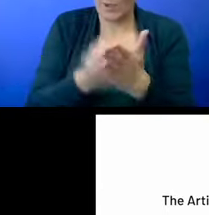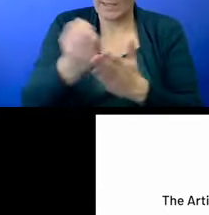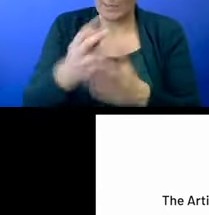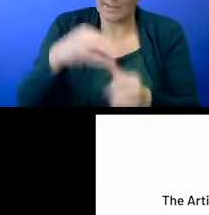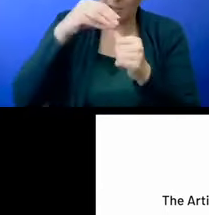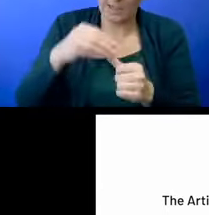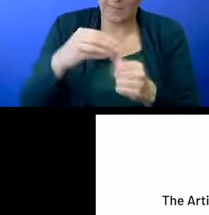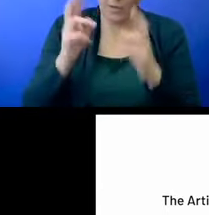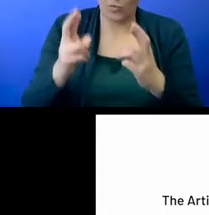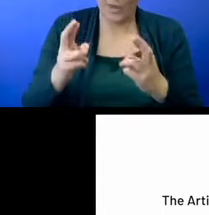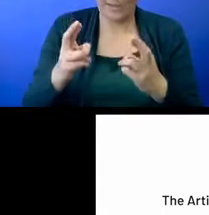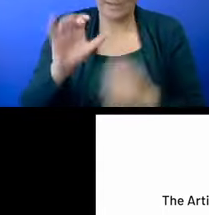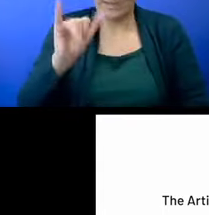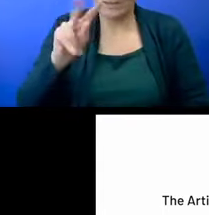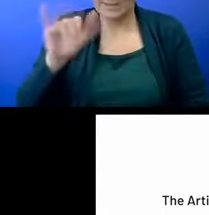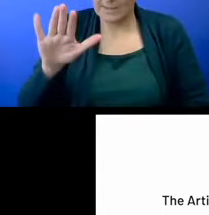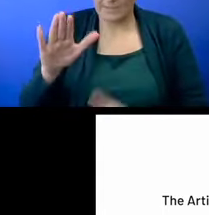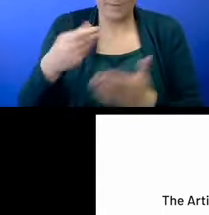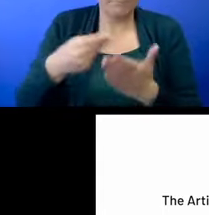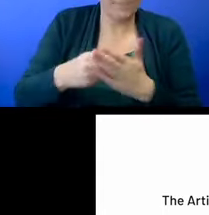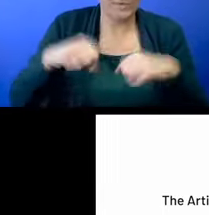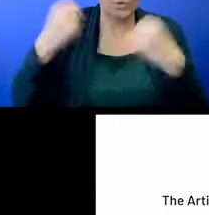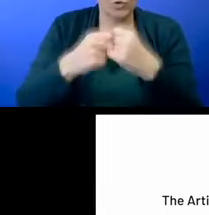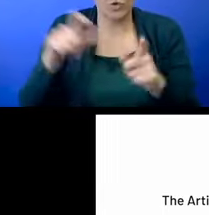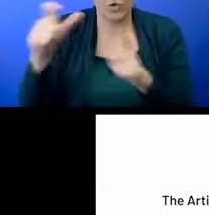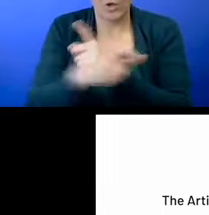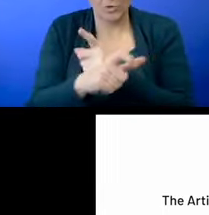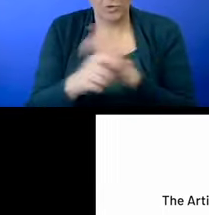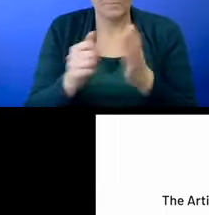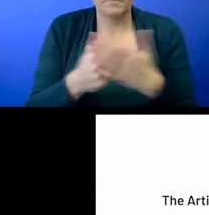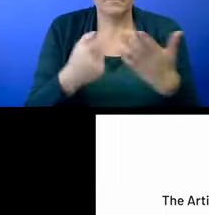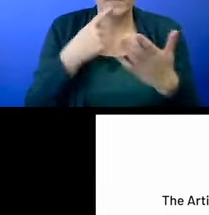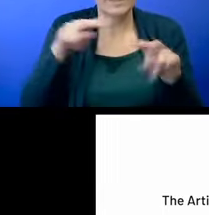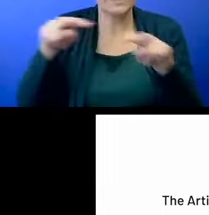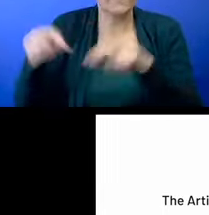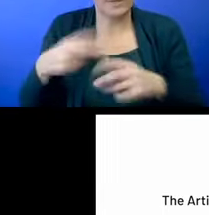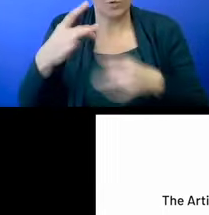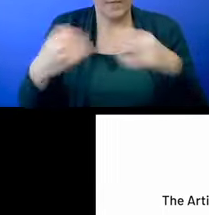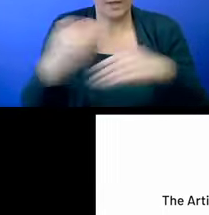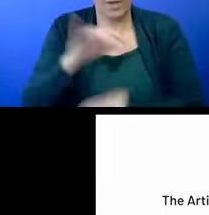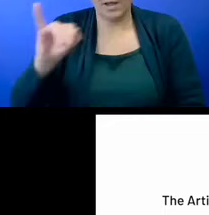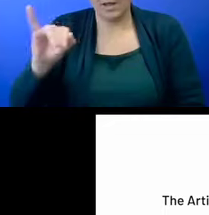civil, political, economic, social and cultural. The video was produced by the Irish Human Rights and Equality Commission.